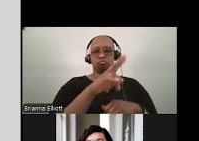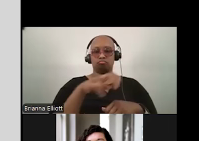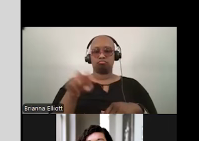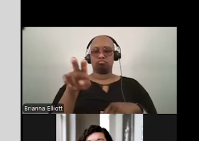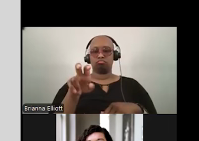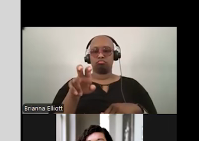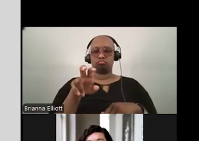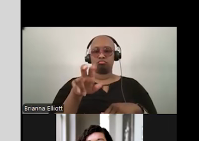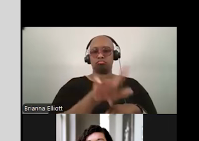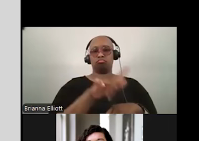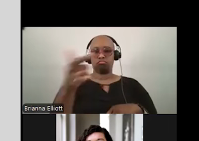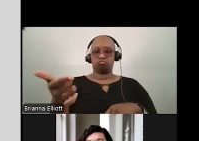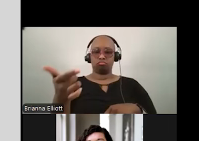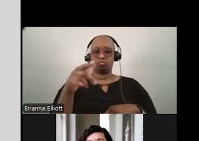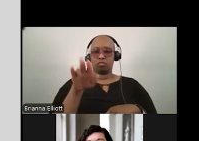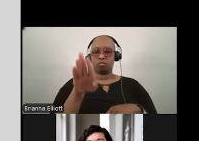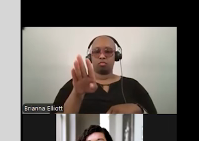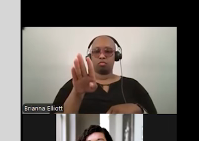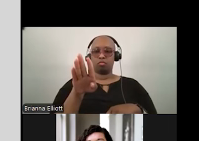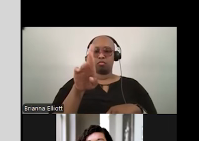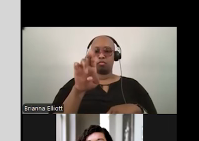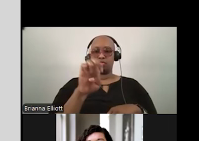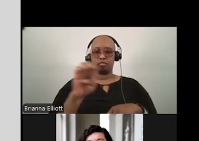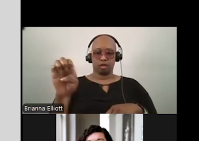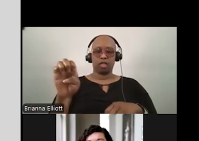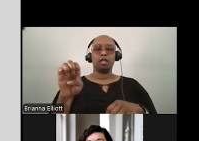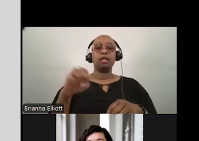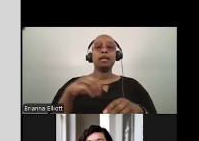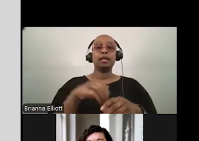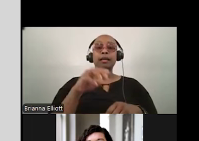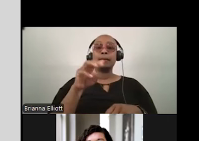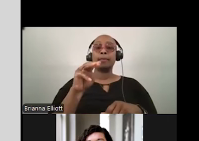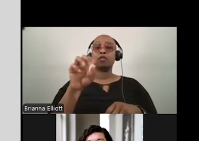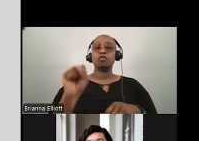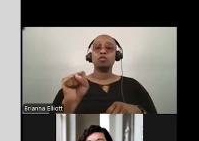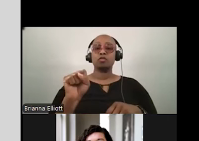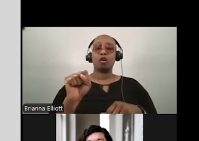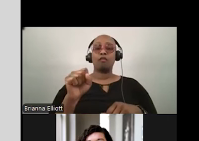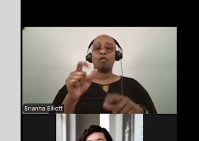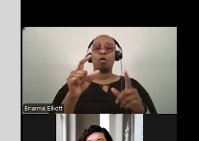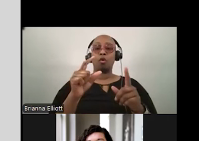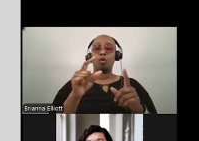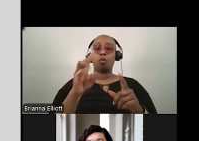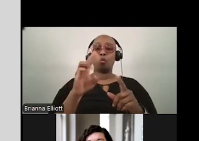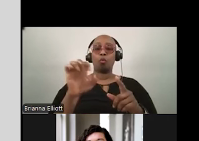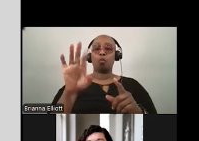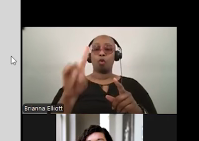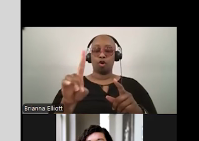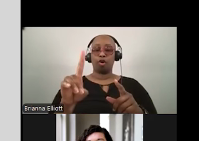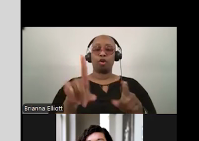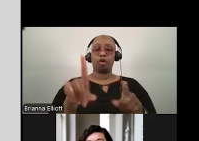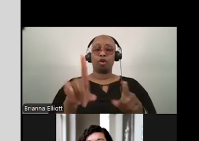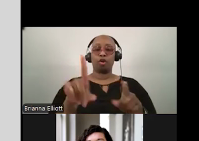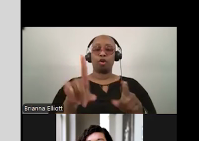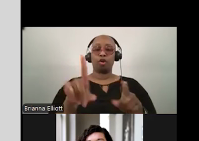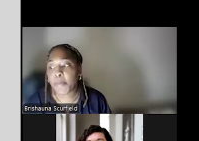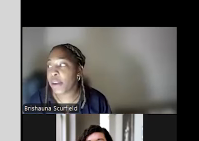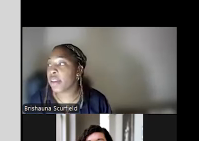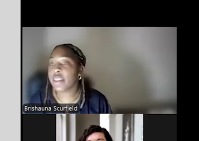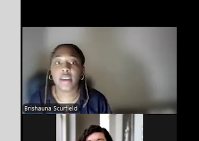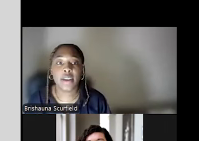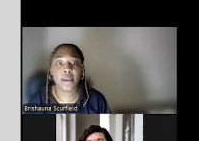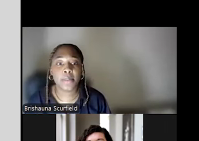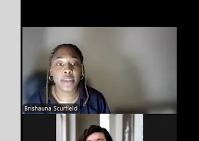of these pieces in Word in Microsoft Word and in Microsoft PowerPoint. Okay, thanks Meredith. Um,